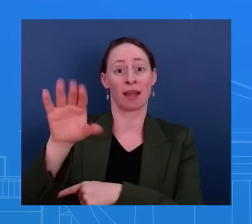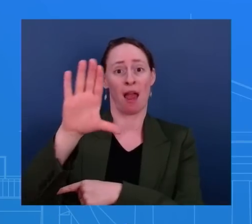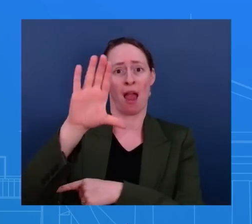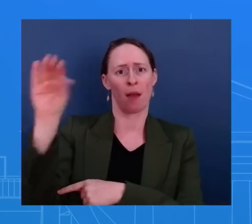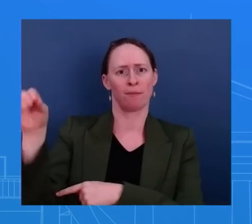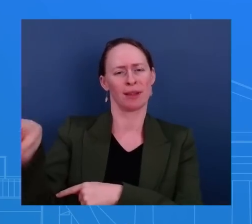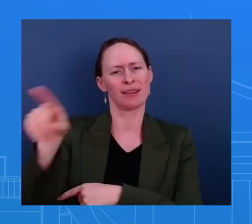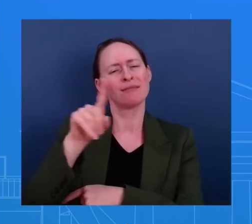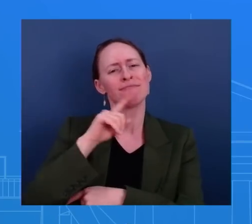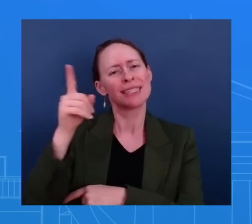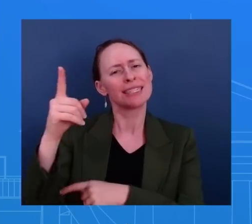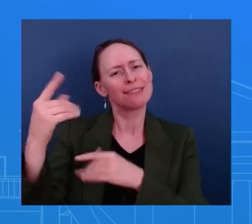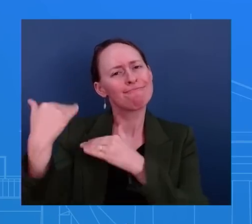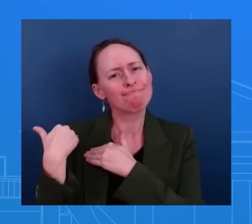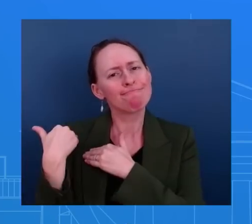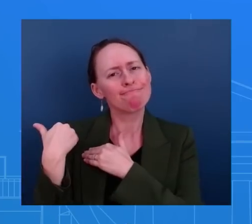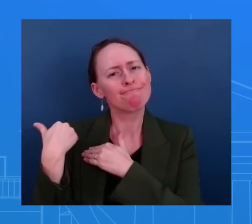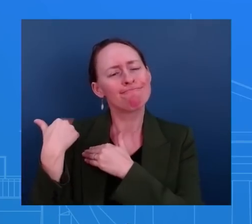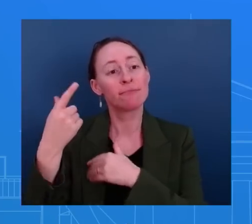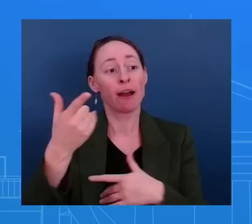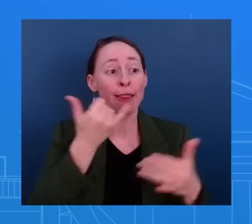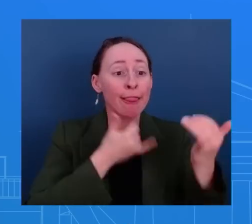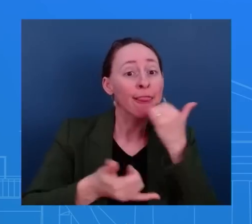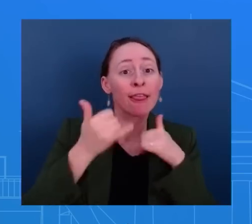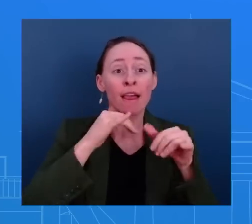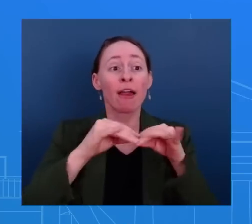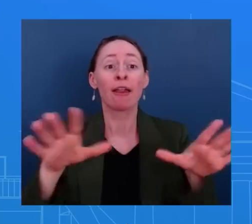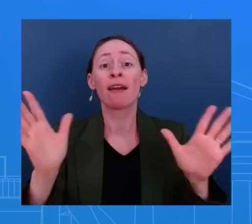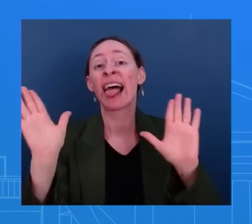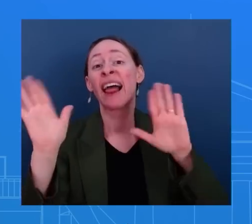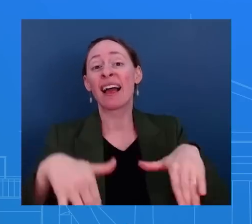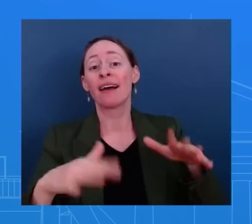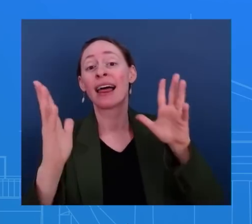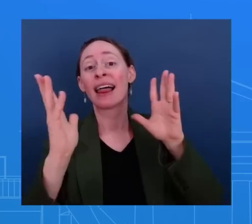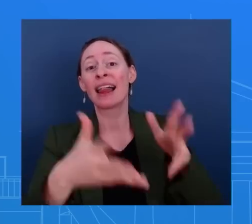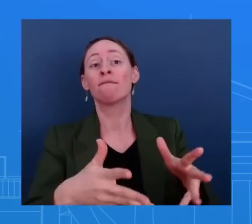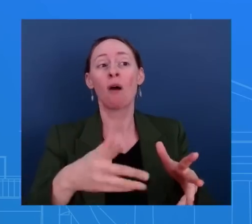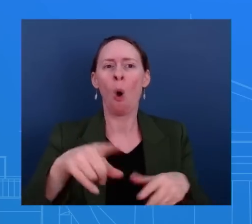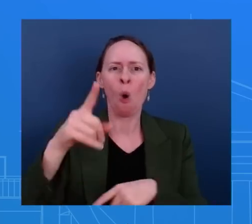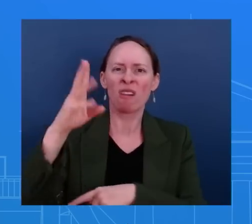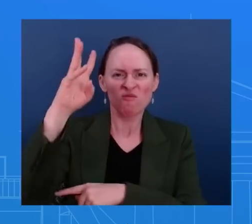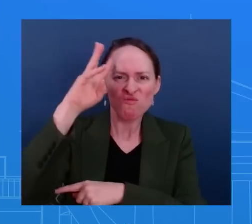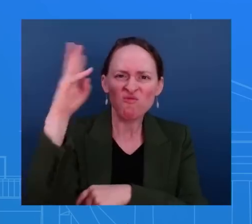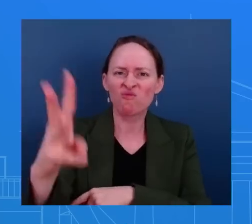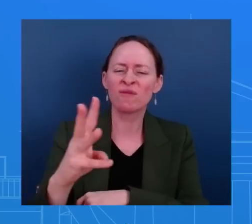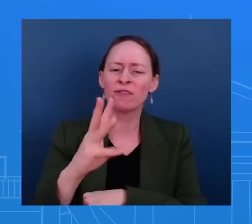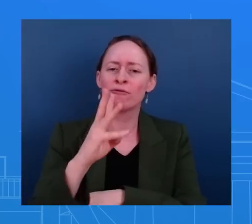Don't have anything to read out from here about specific ways that we're working on it. But we believe that --